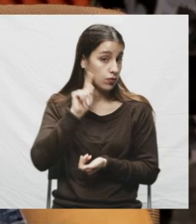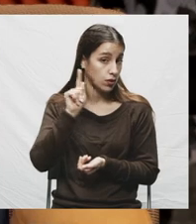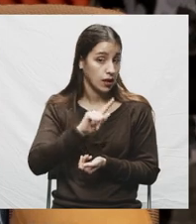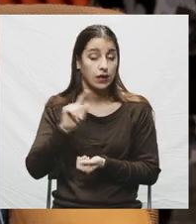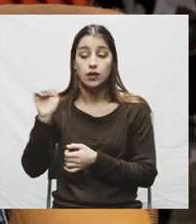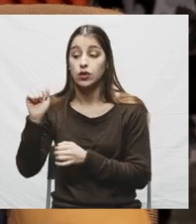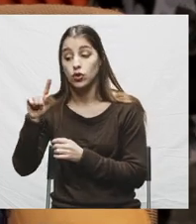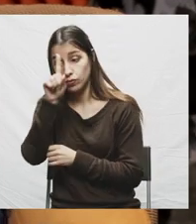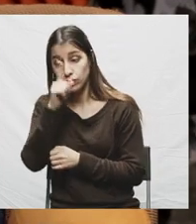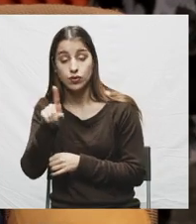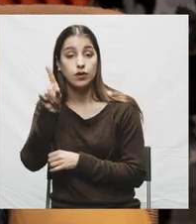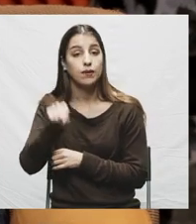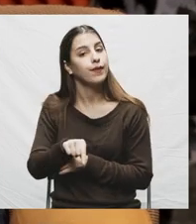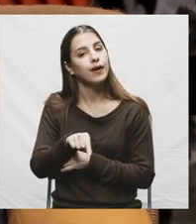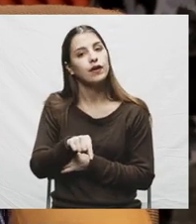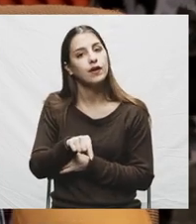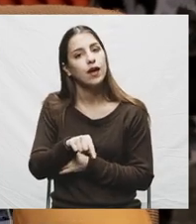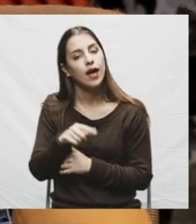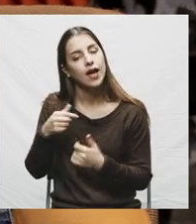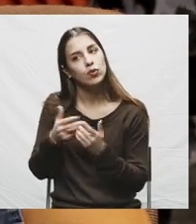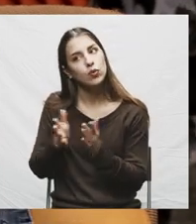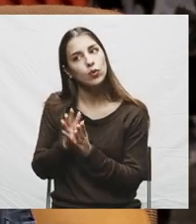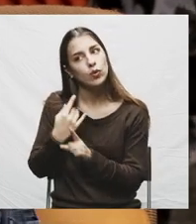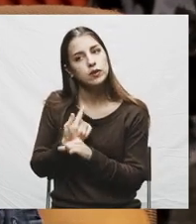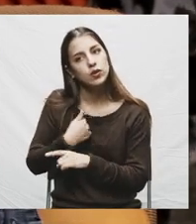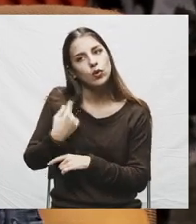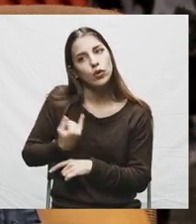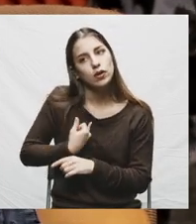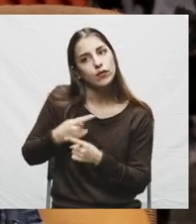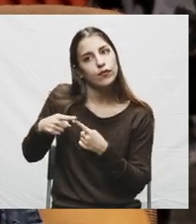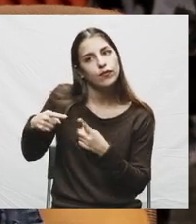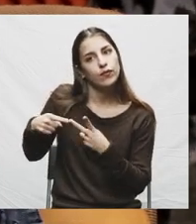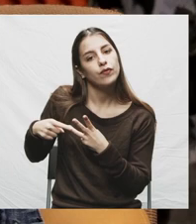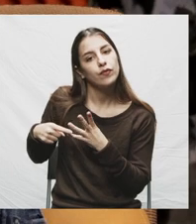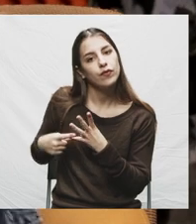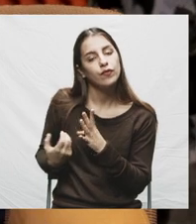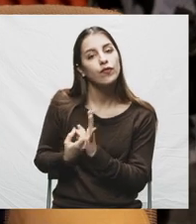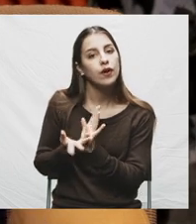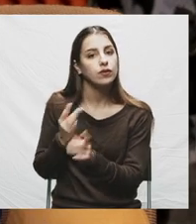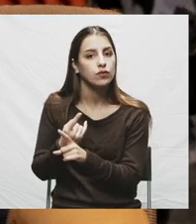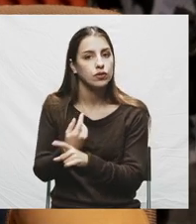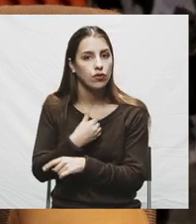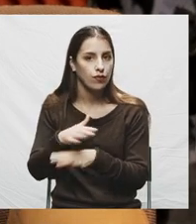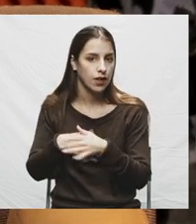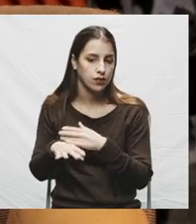Which is fundamental — And teaching to. These are all roles... that allow me to…